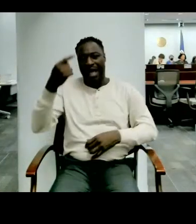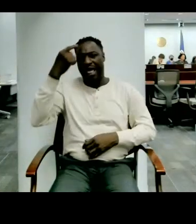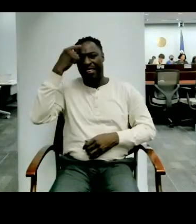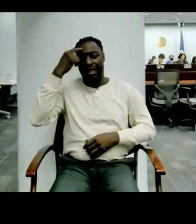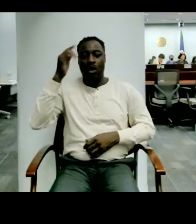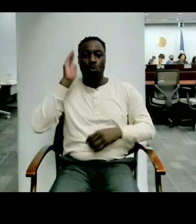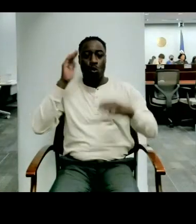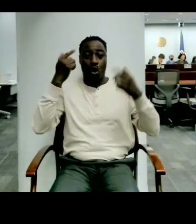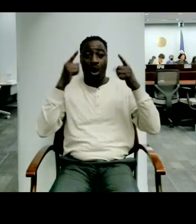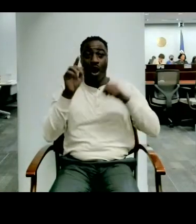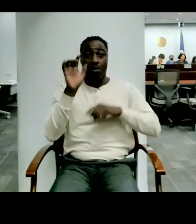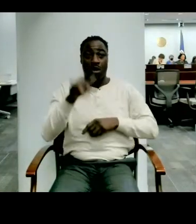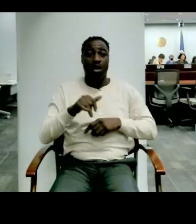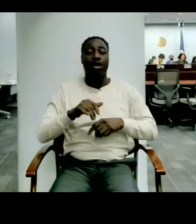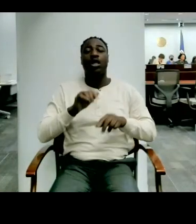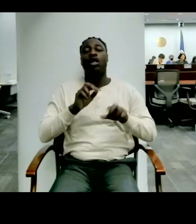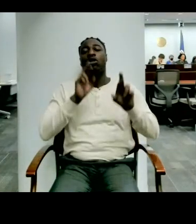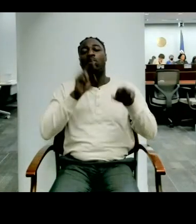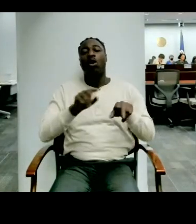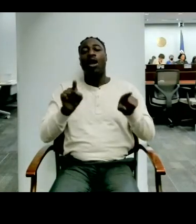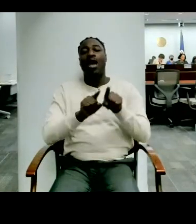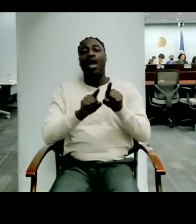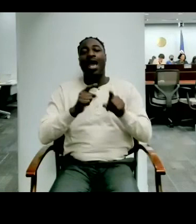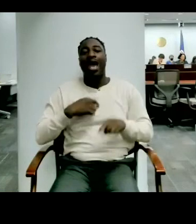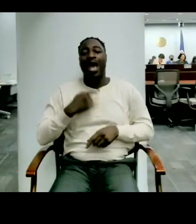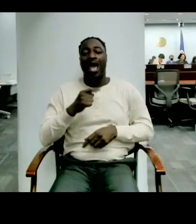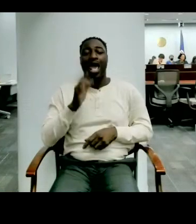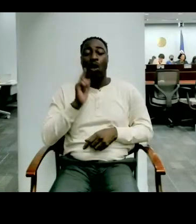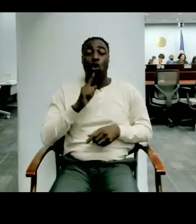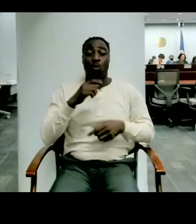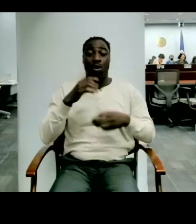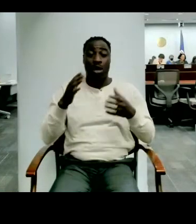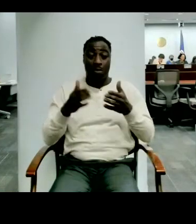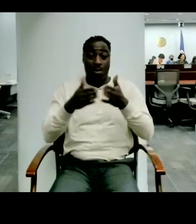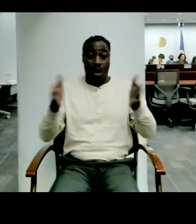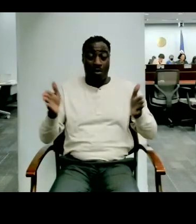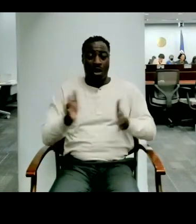The report is, as I indicated, will be made public. We will certainly share it with the